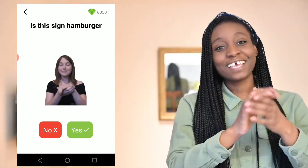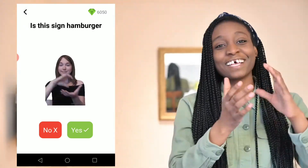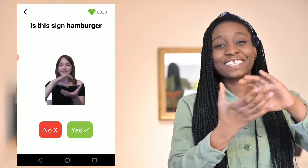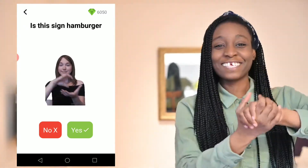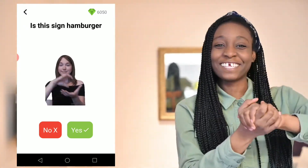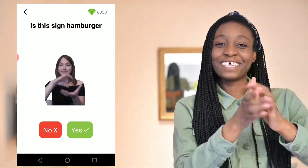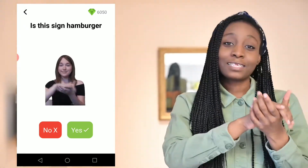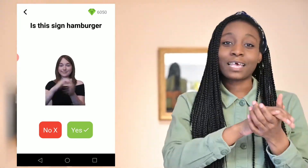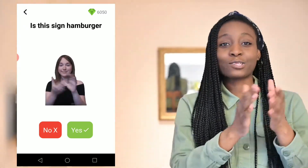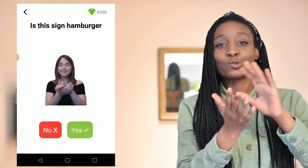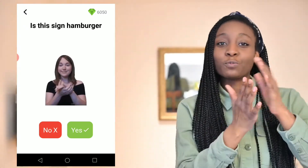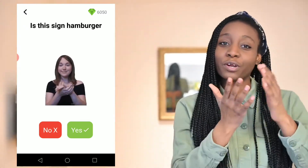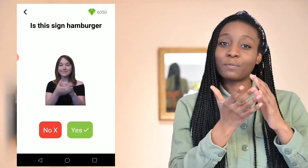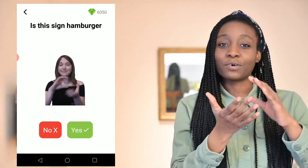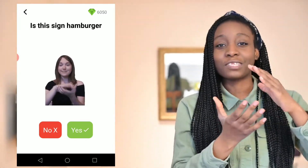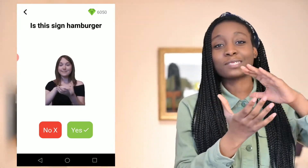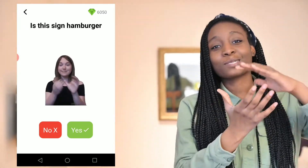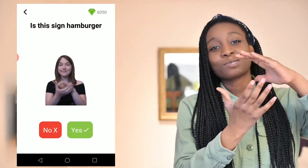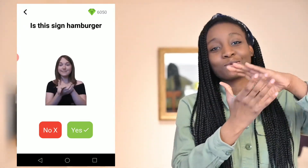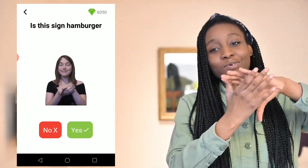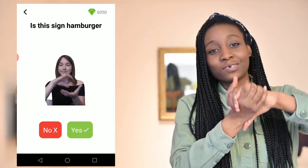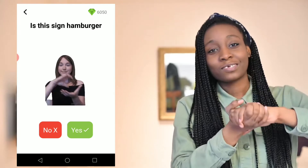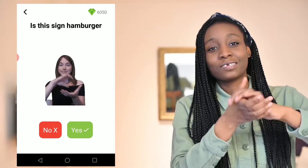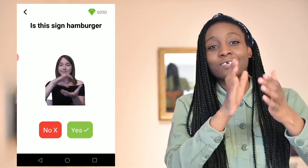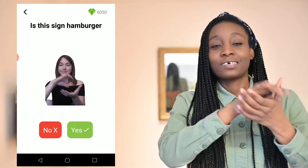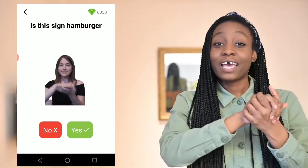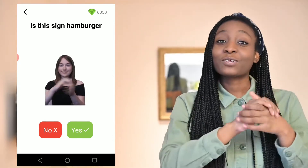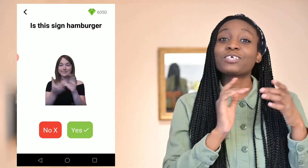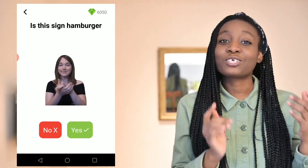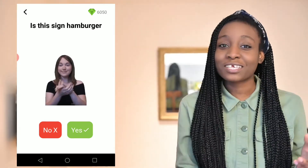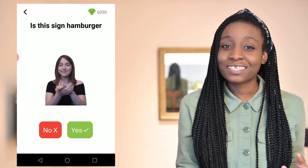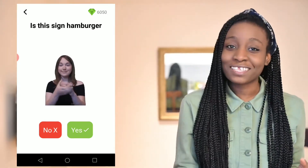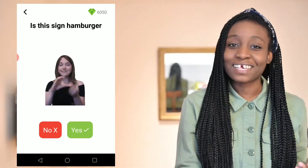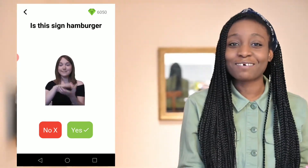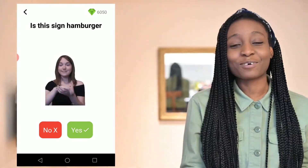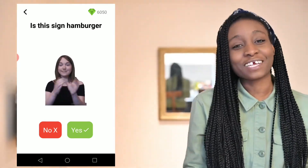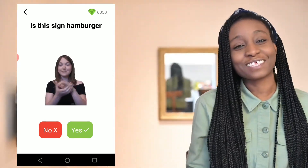Yes, this (the sign for hamburger) is like two bread buns. I actually just ate a hamburger this